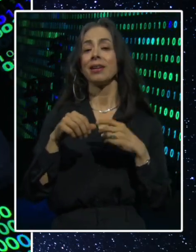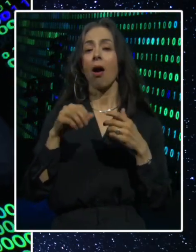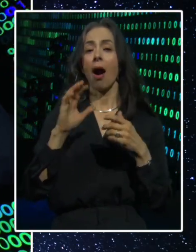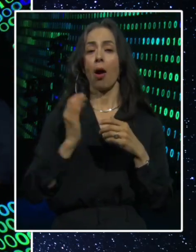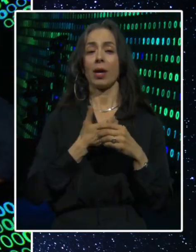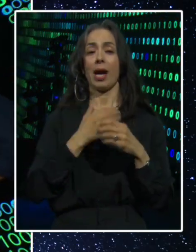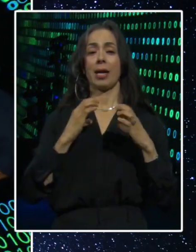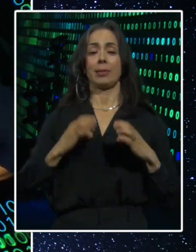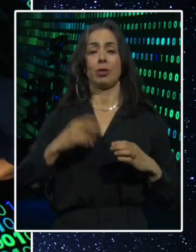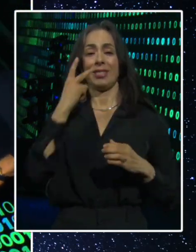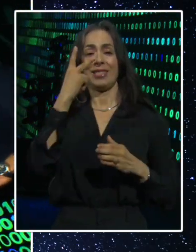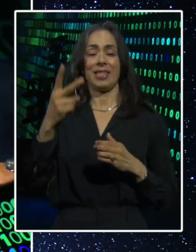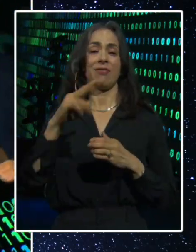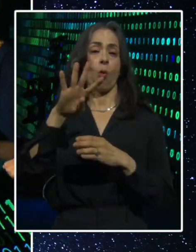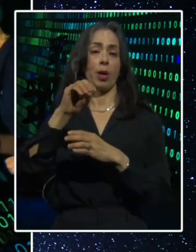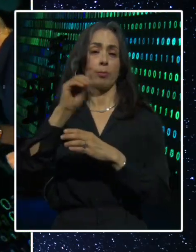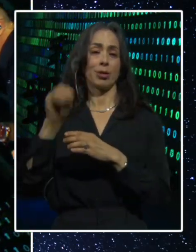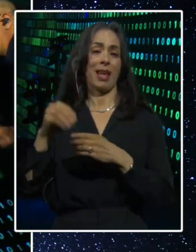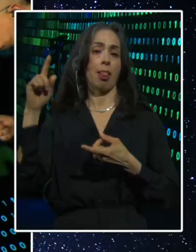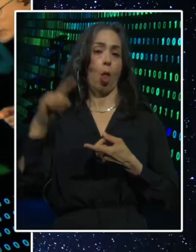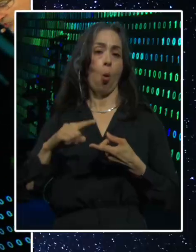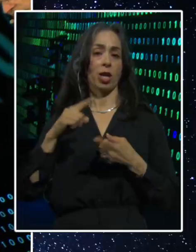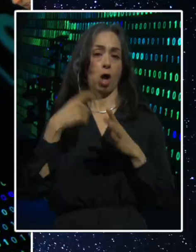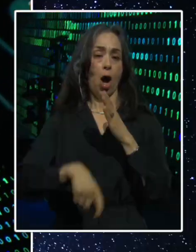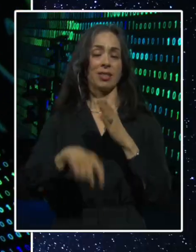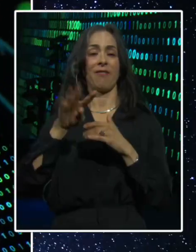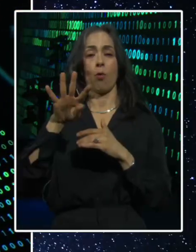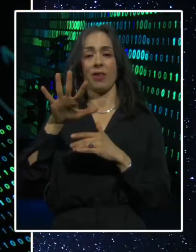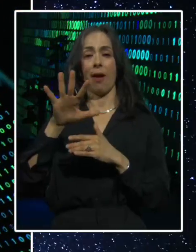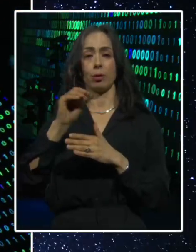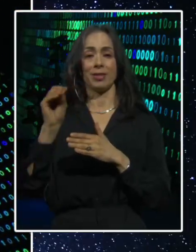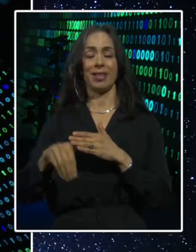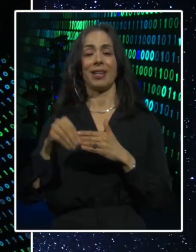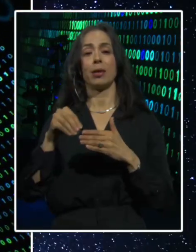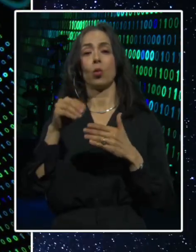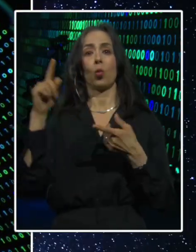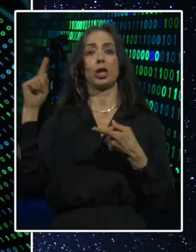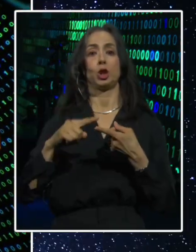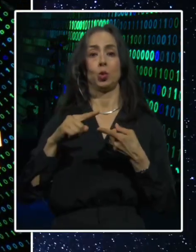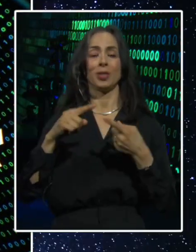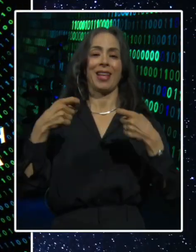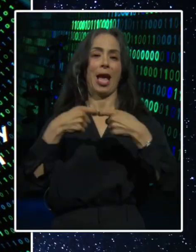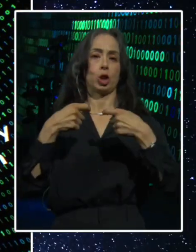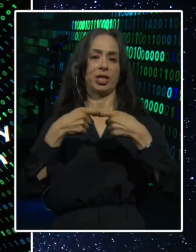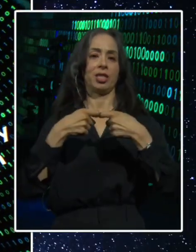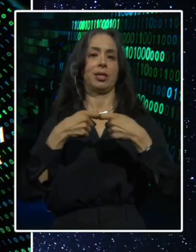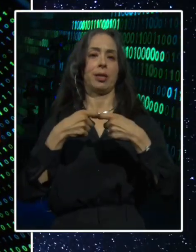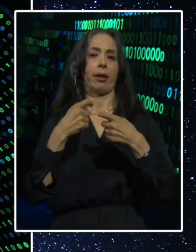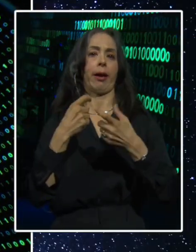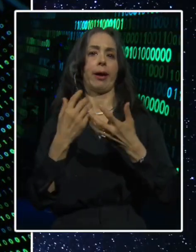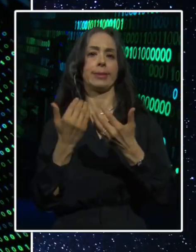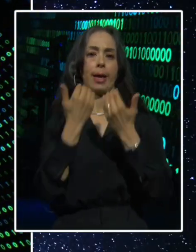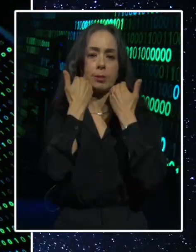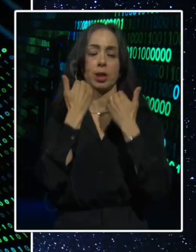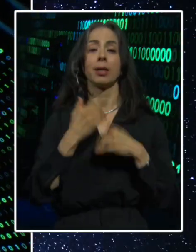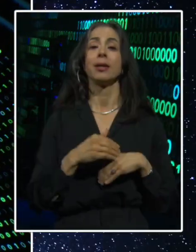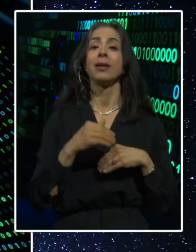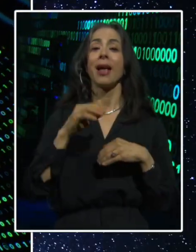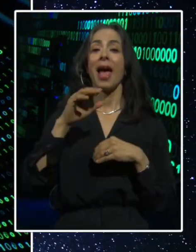our customer sees up to 40% lower costs and 45% reduced energy consumption.